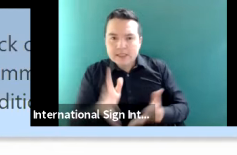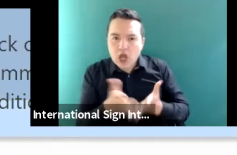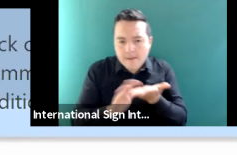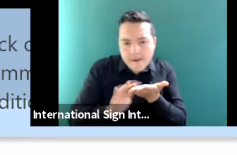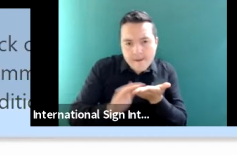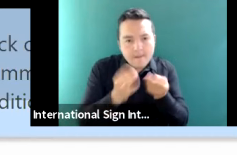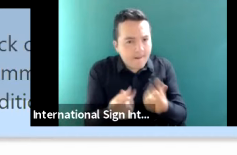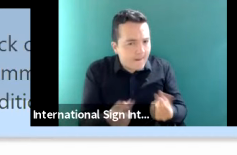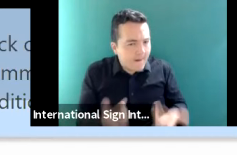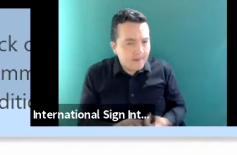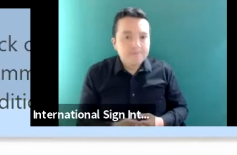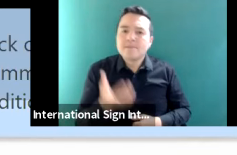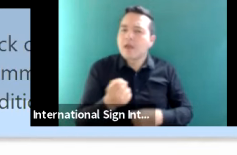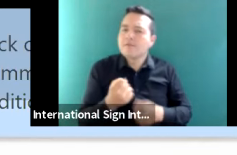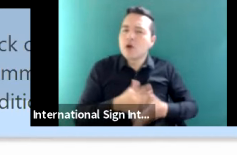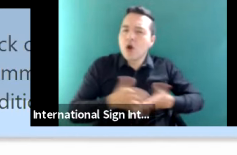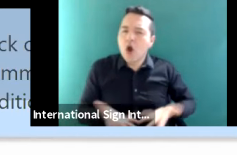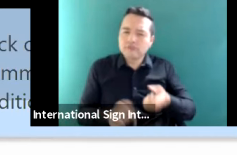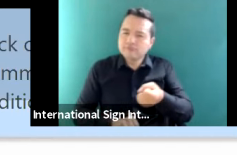these will be available for the whole region and for the whole countries looking for Arabic solutions.